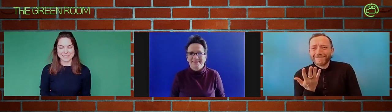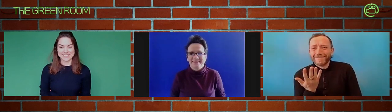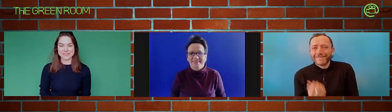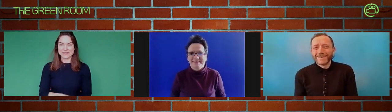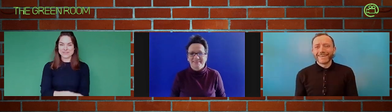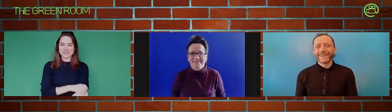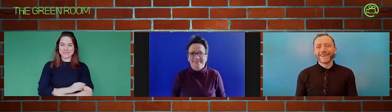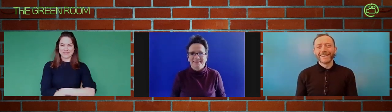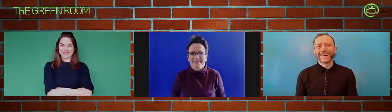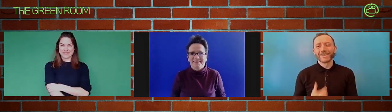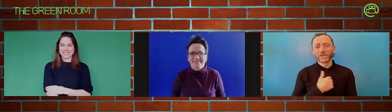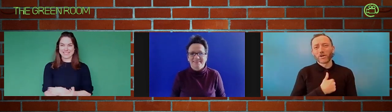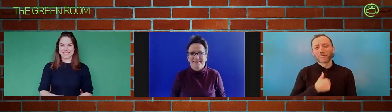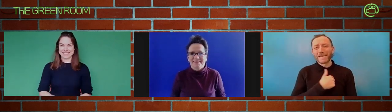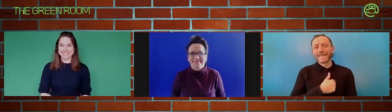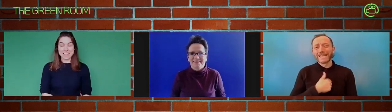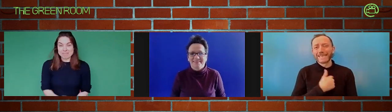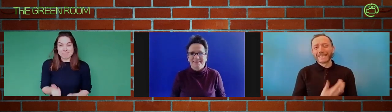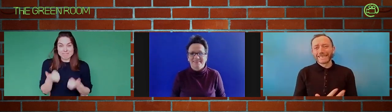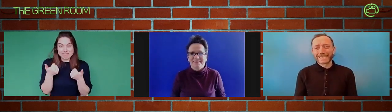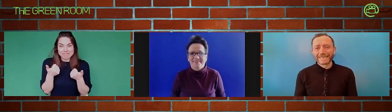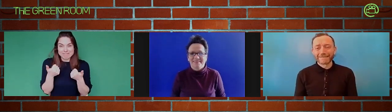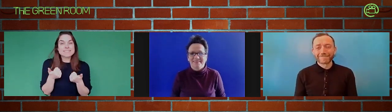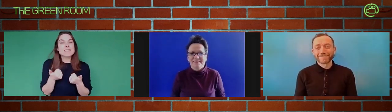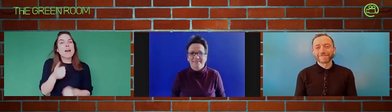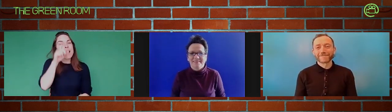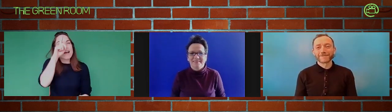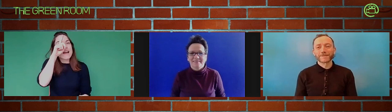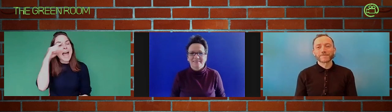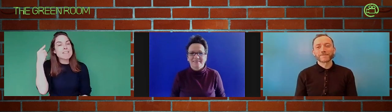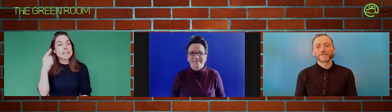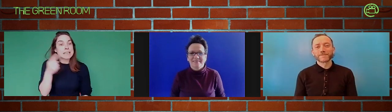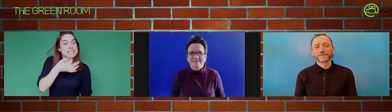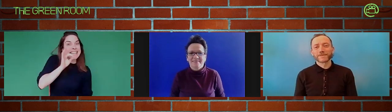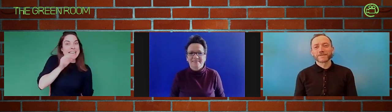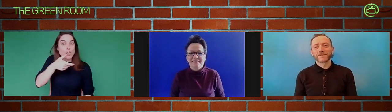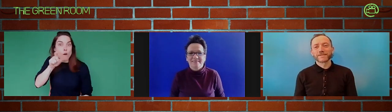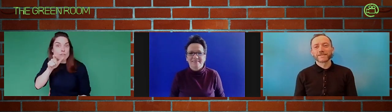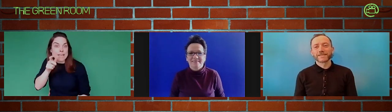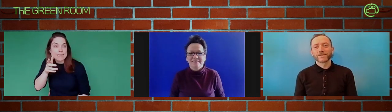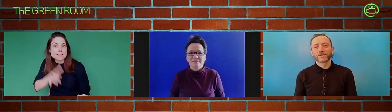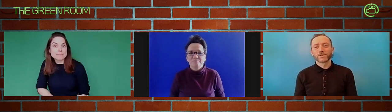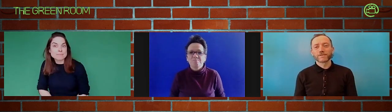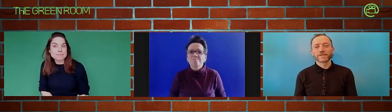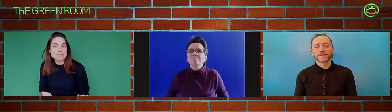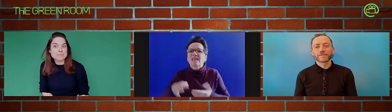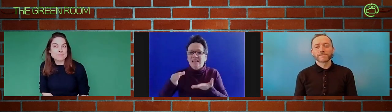Brilliant! Harri. Tea or coffee? HM: Tea.